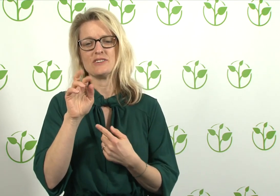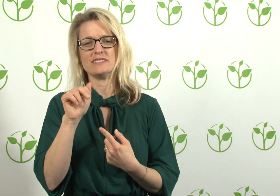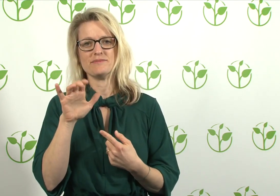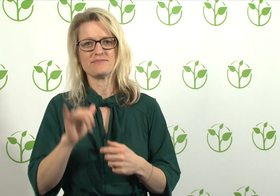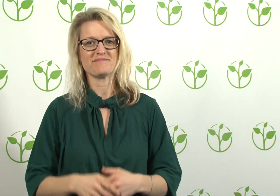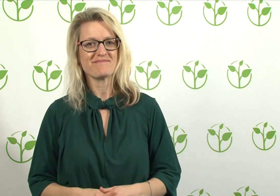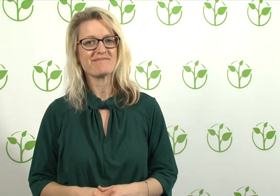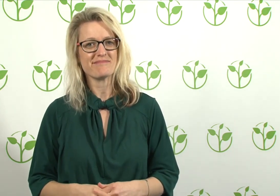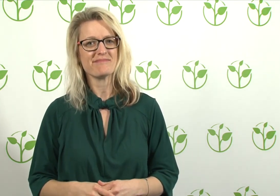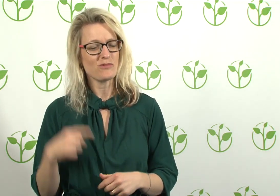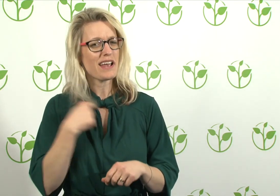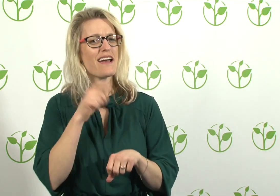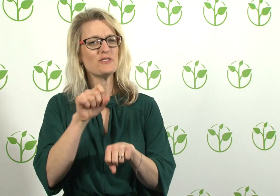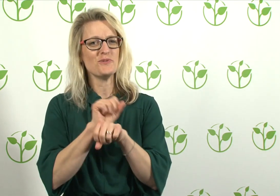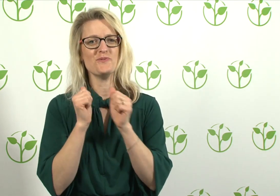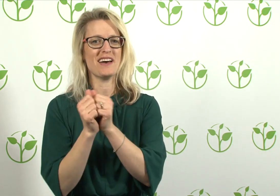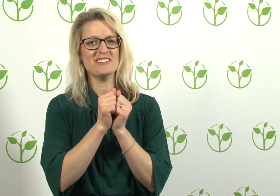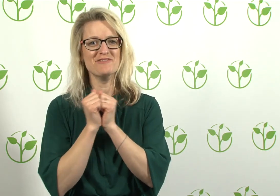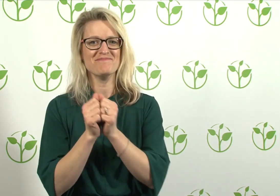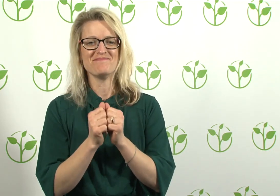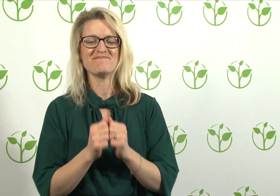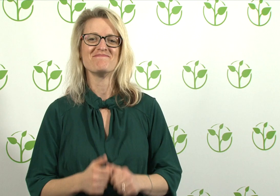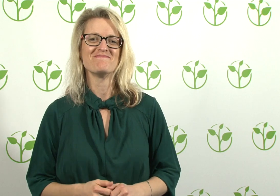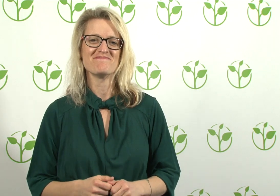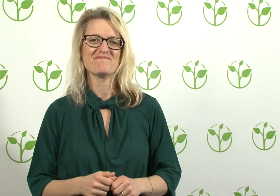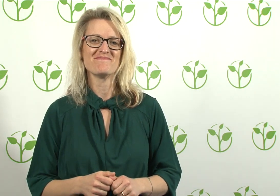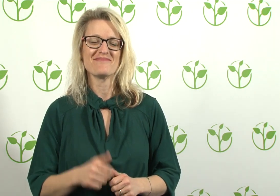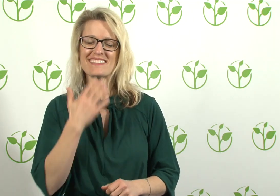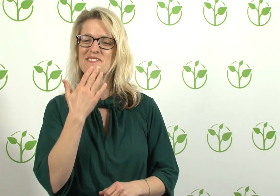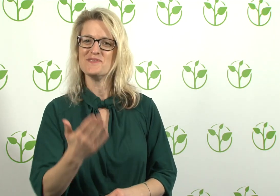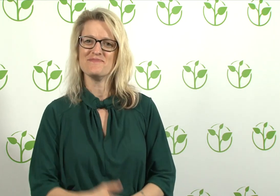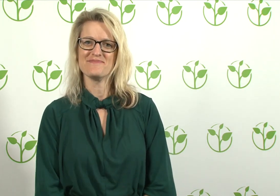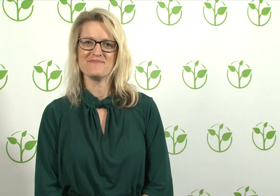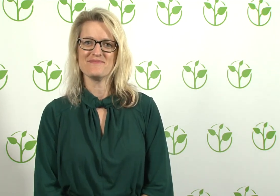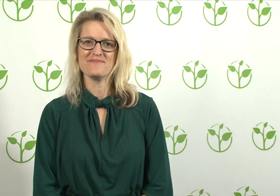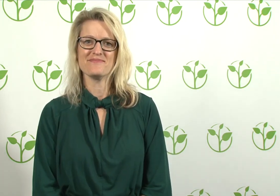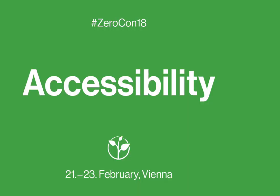... and they understand that sign language makes all the difference ... ... for their literacy.